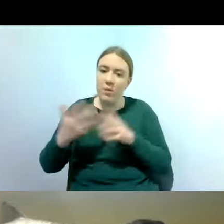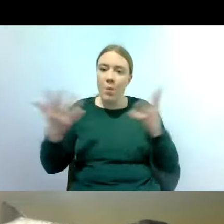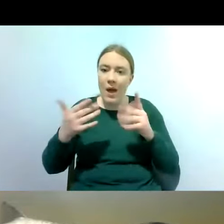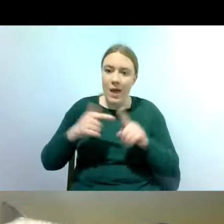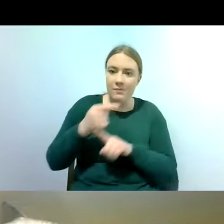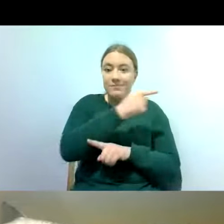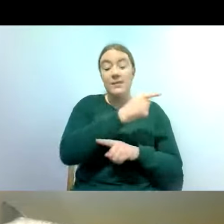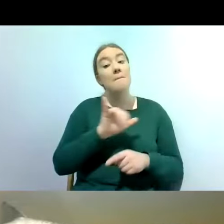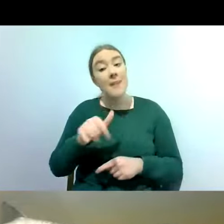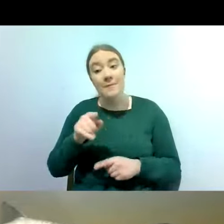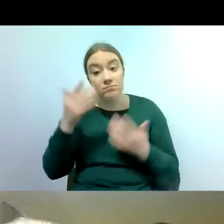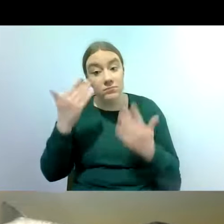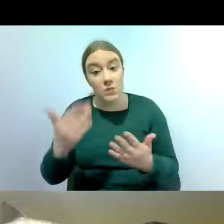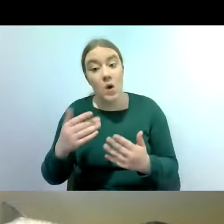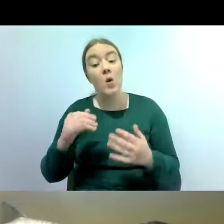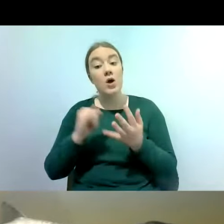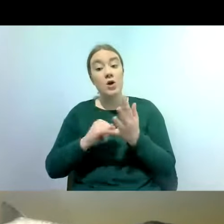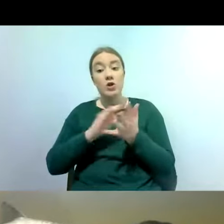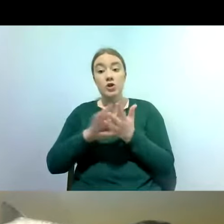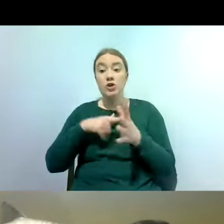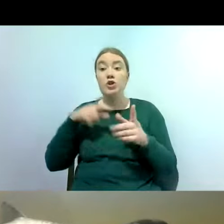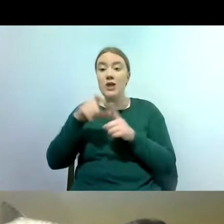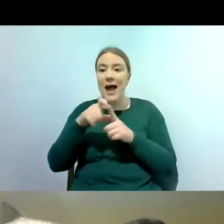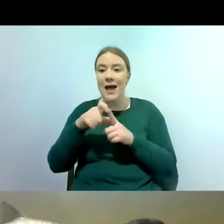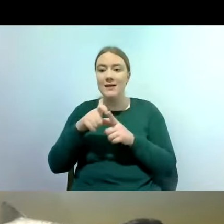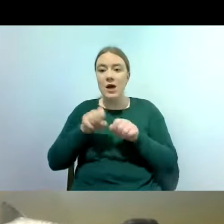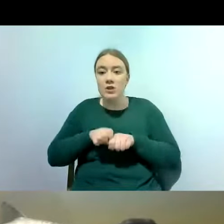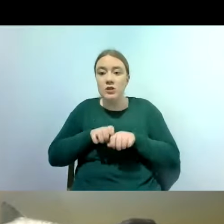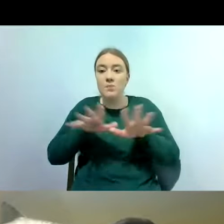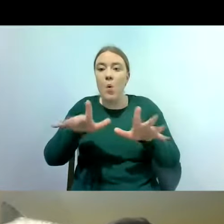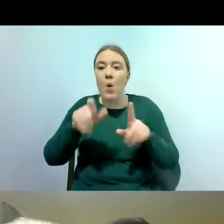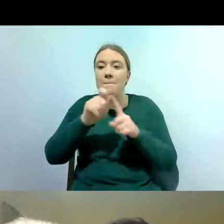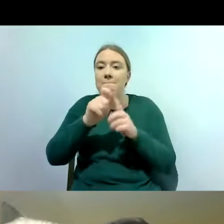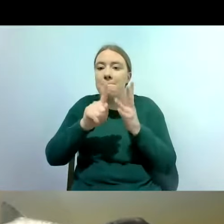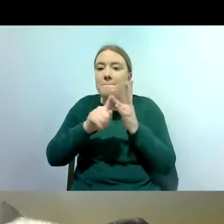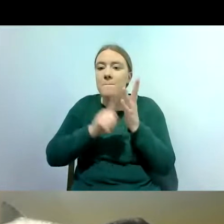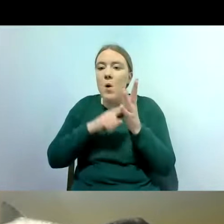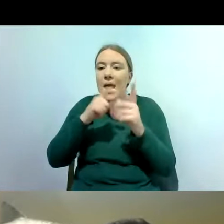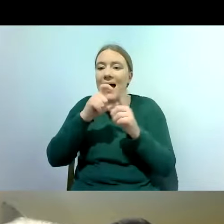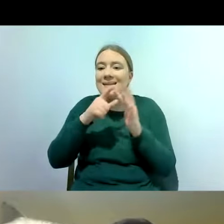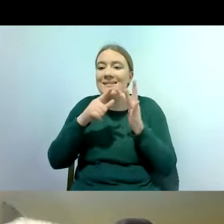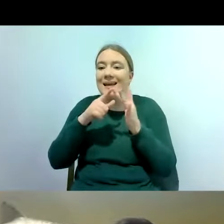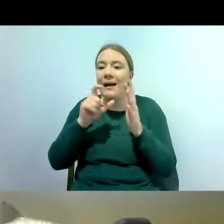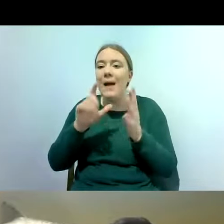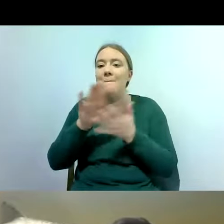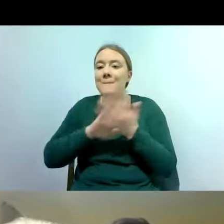spawn pelagically that means that they spawn uh on top of the water and shad spawning is quite